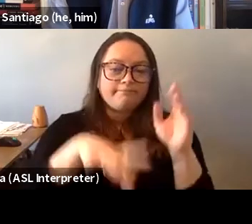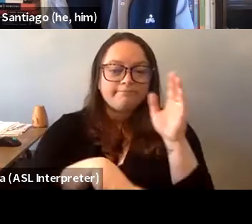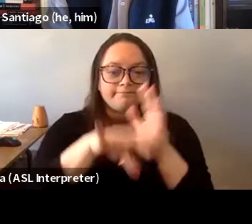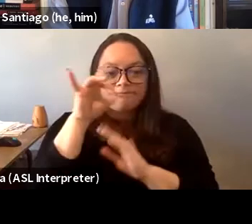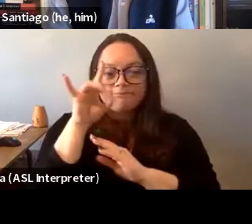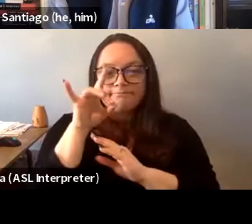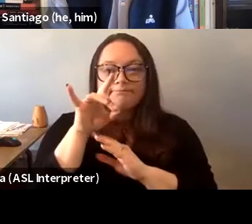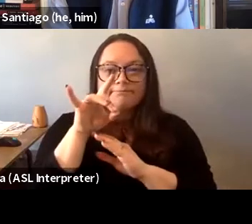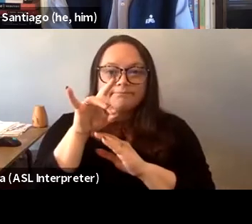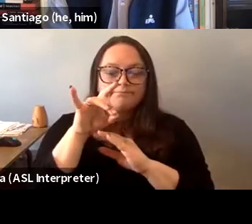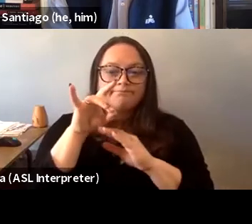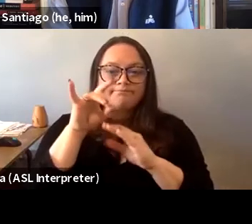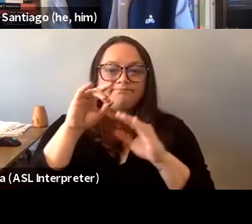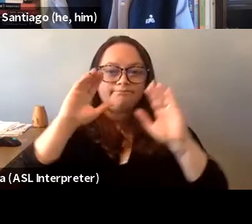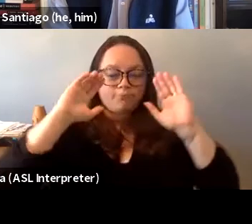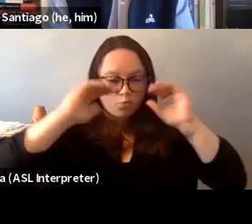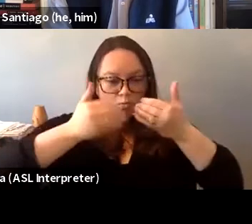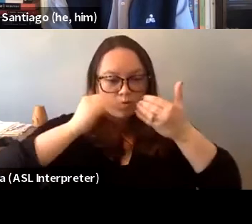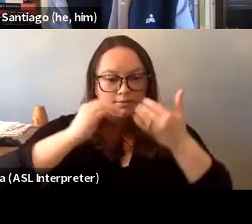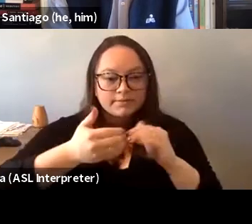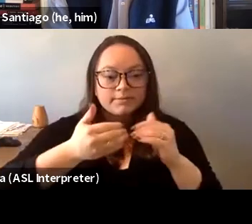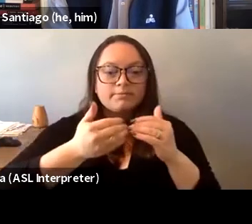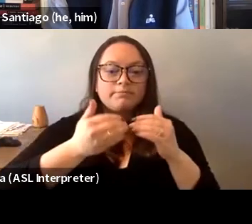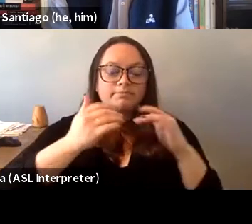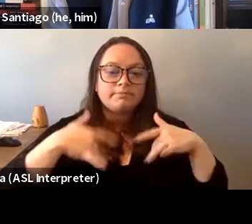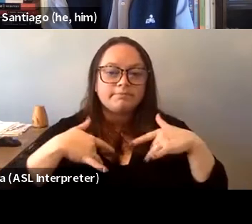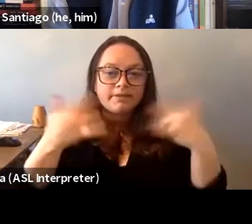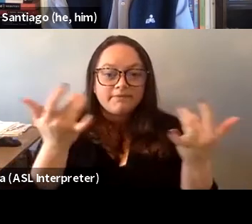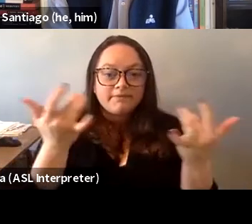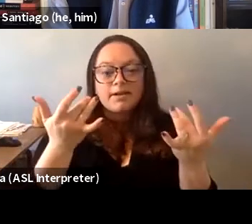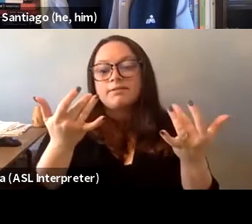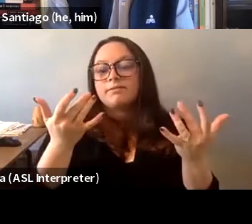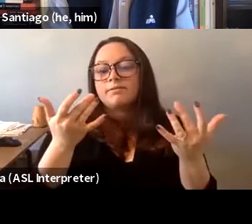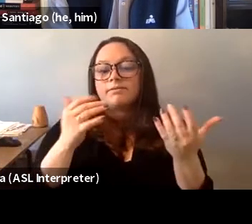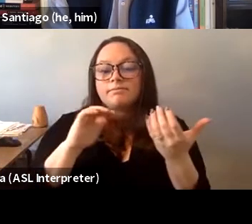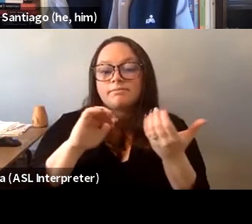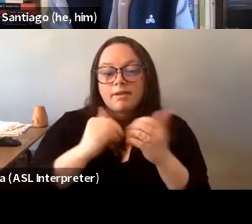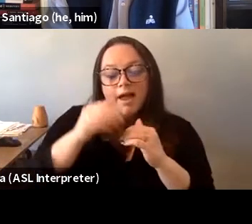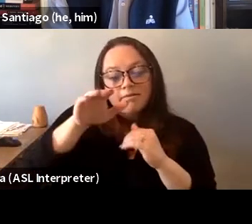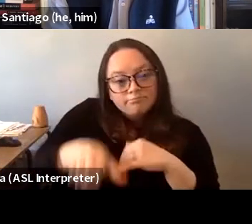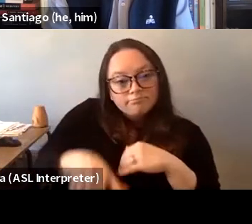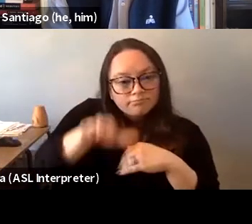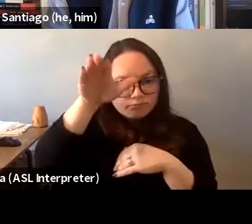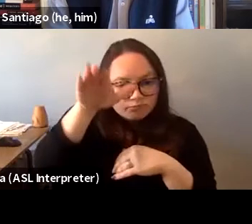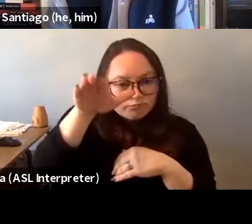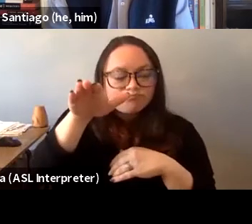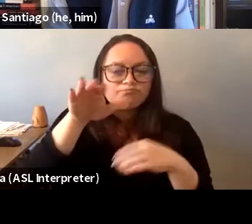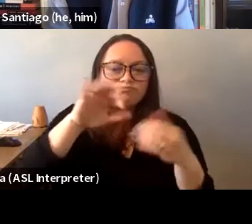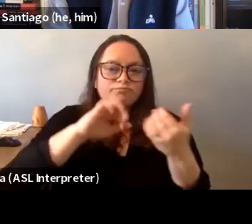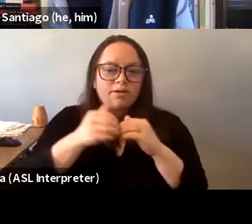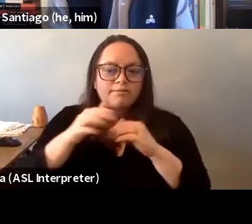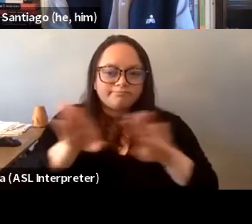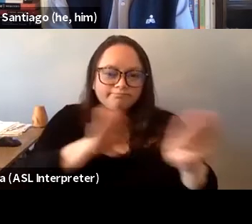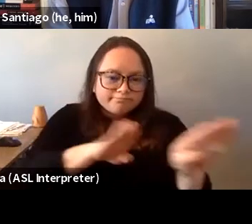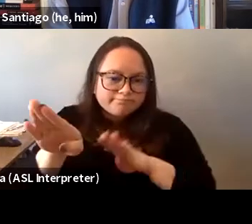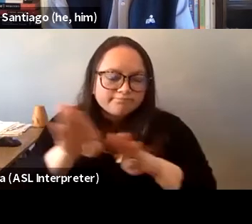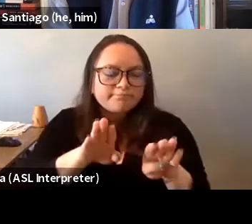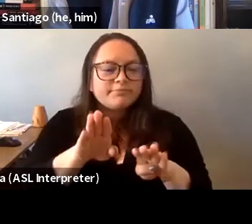they are as people, what it's like to be a student at KCC as a person on the spectrum. And finally, we'll be treated to